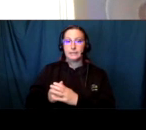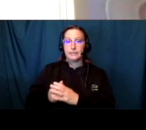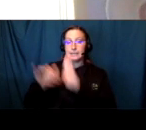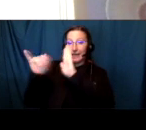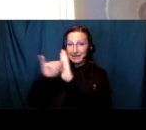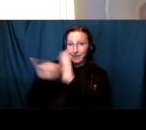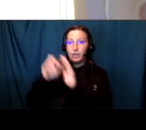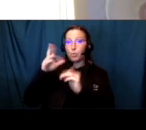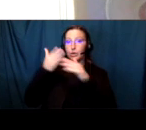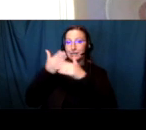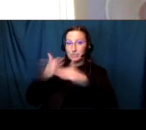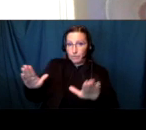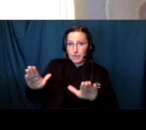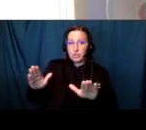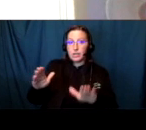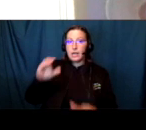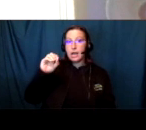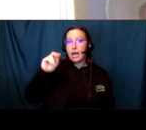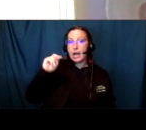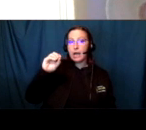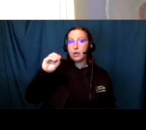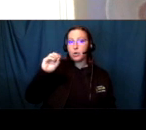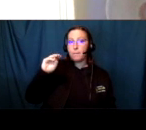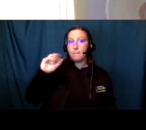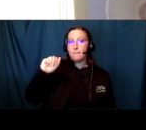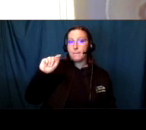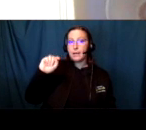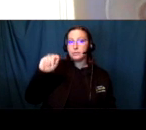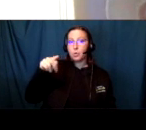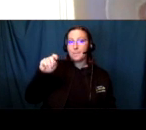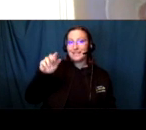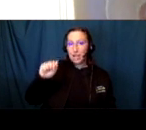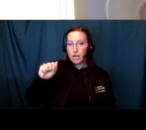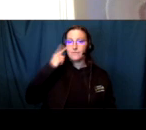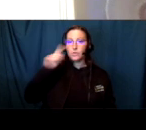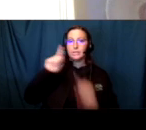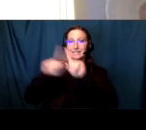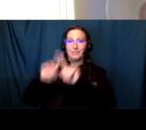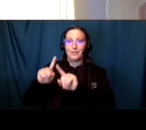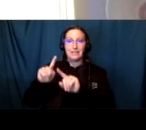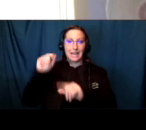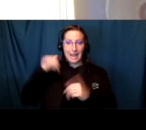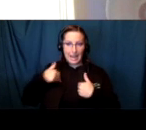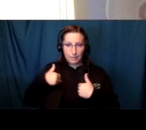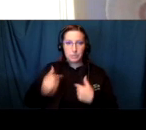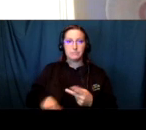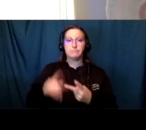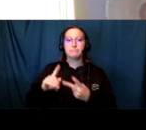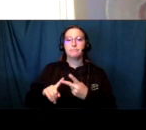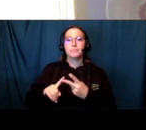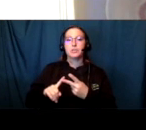onomatopoeia for the various animals, producing some super segmentals. So while